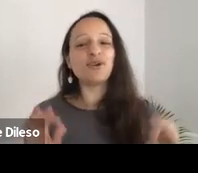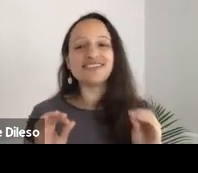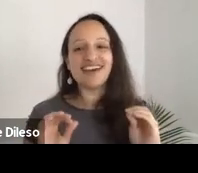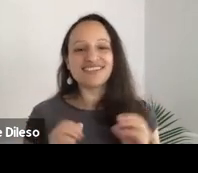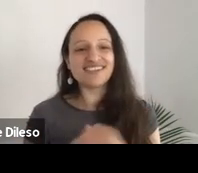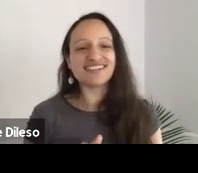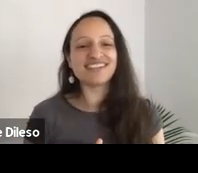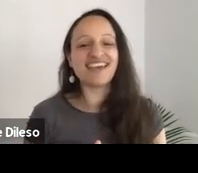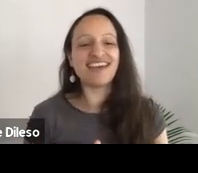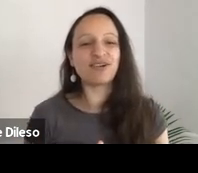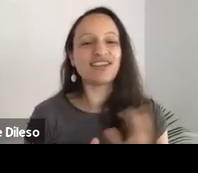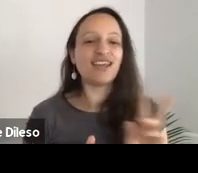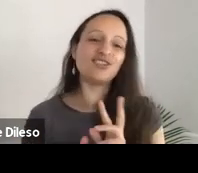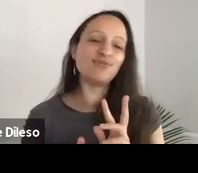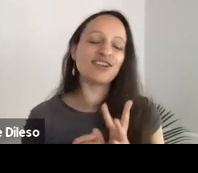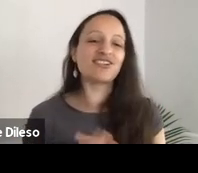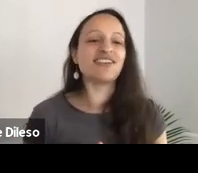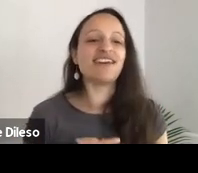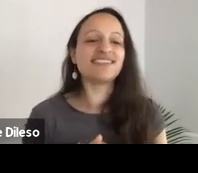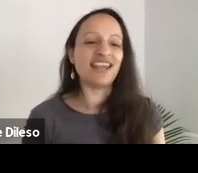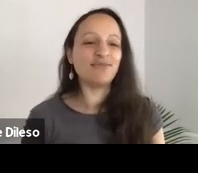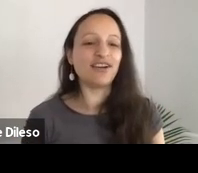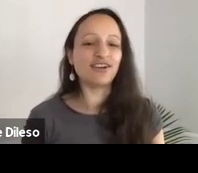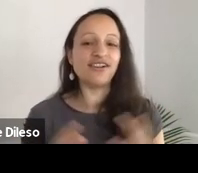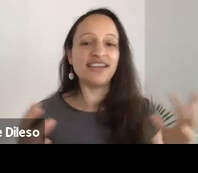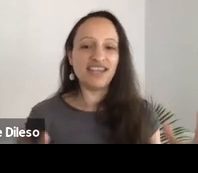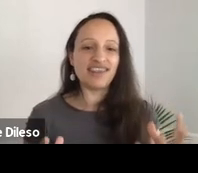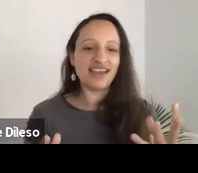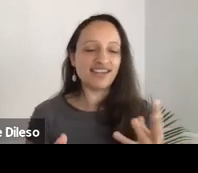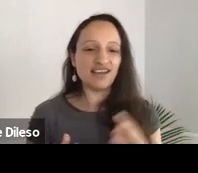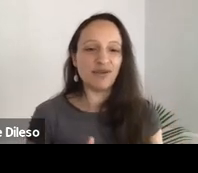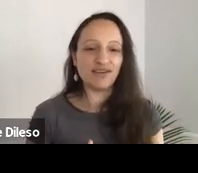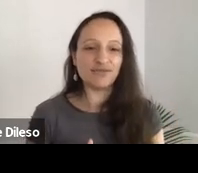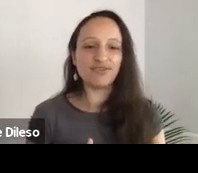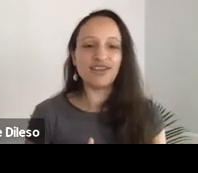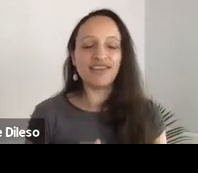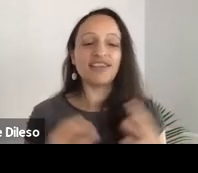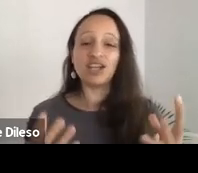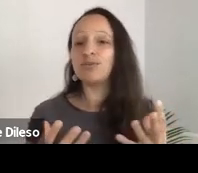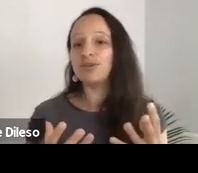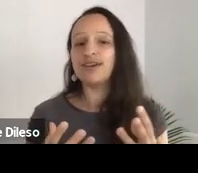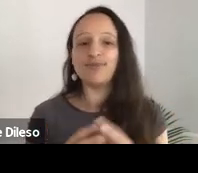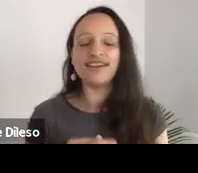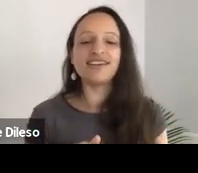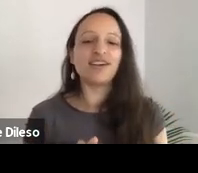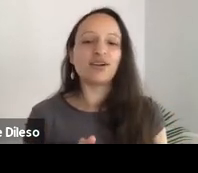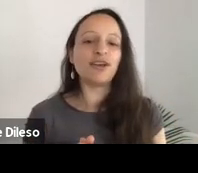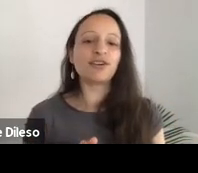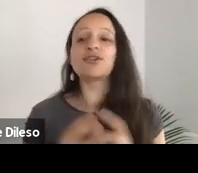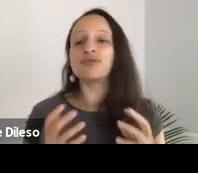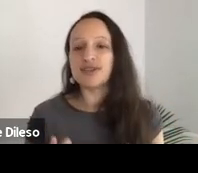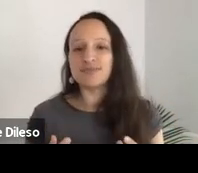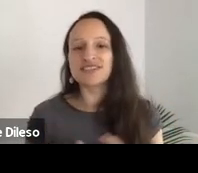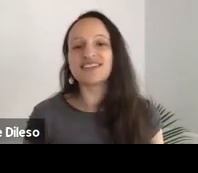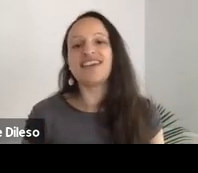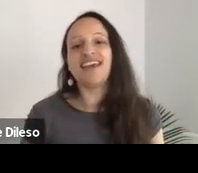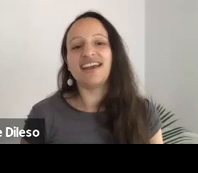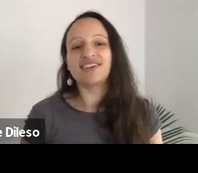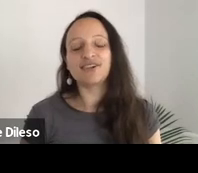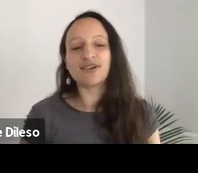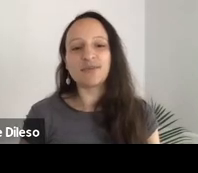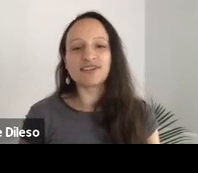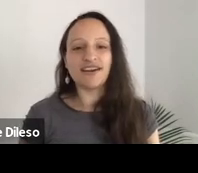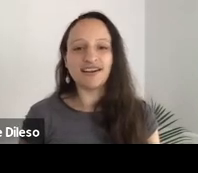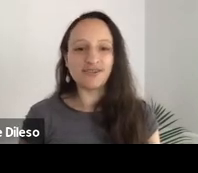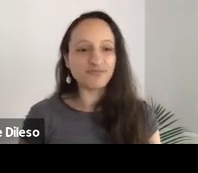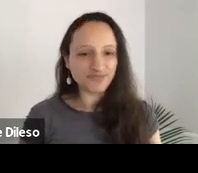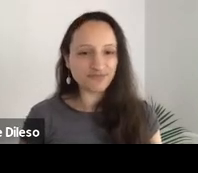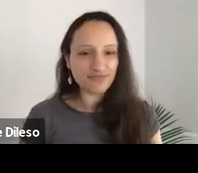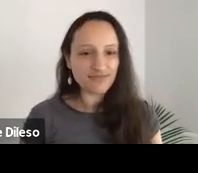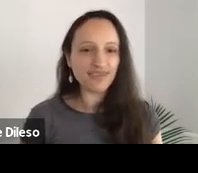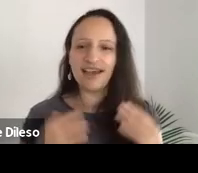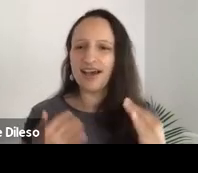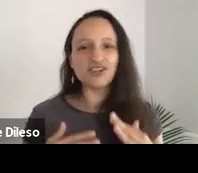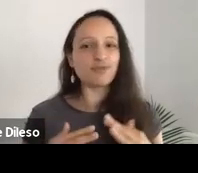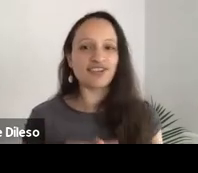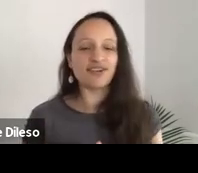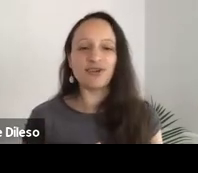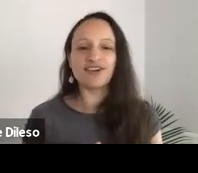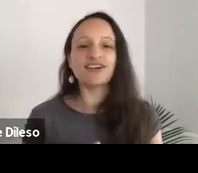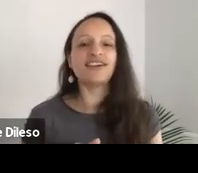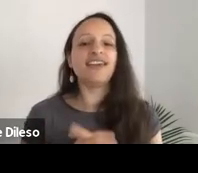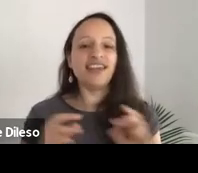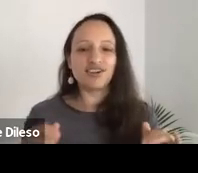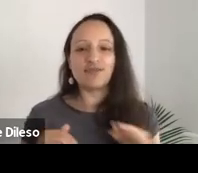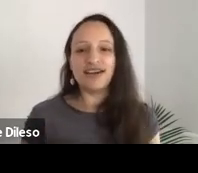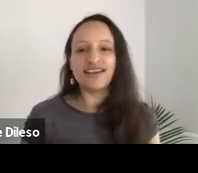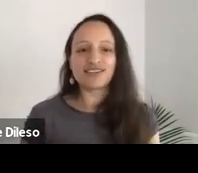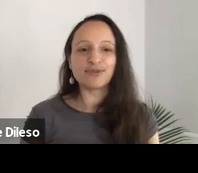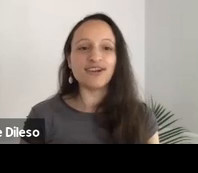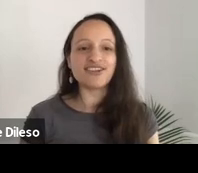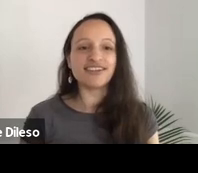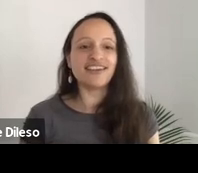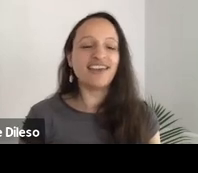So I do want to point out so this is the, we're looking at two pictures of that same young girl in that tub of the kiddie pool of mud with her grownups, and her grownups are 100% with her in her mud exploration.